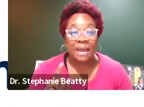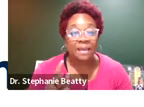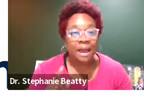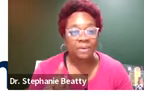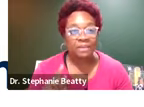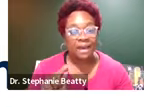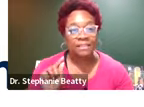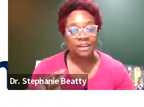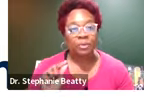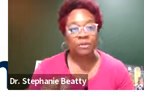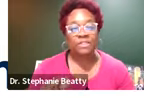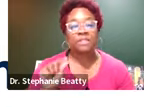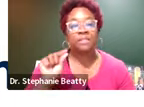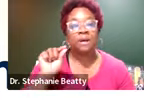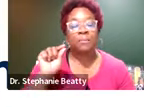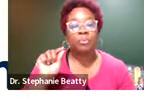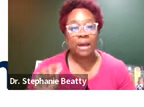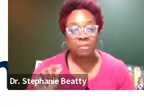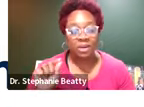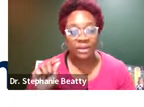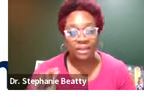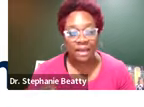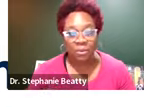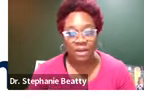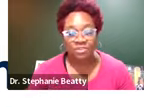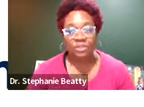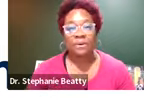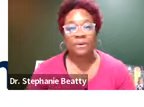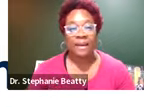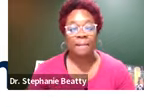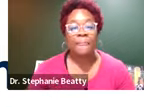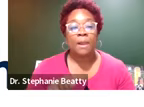may not be that Deaf person's primary language, okay?